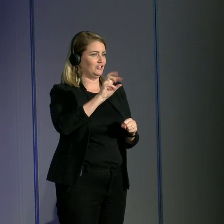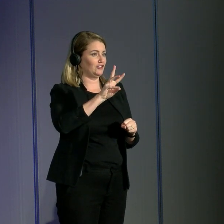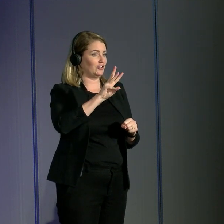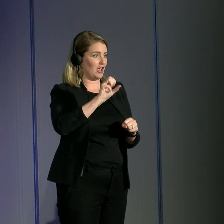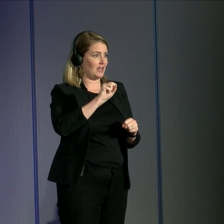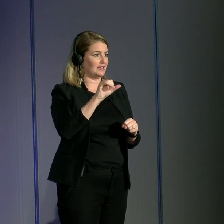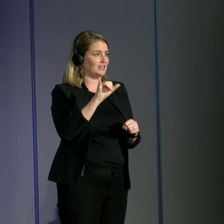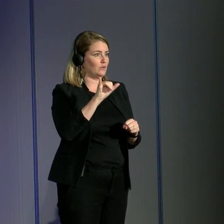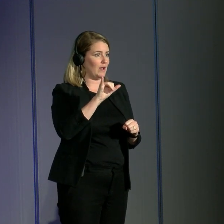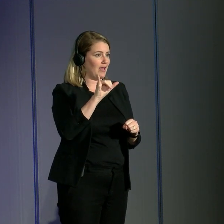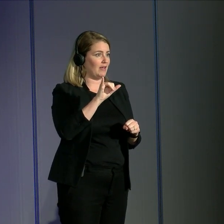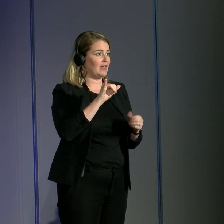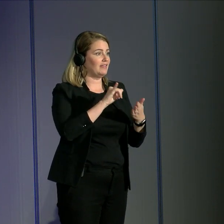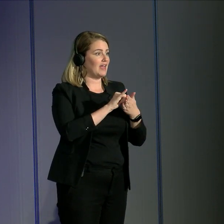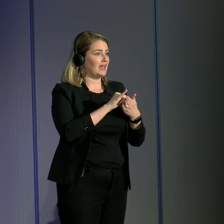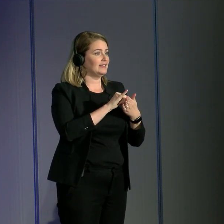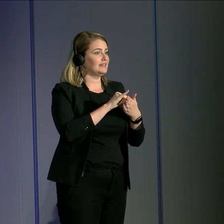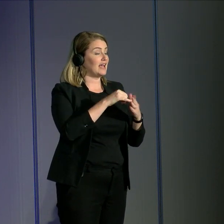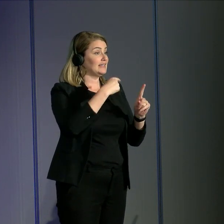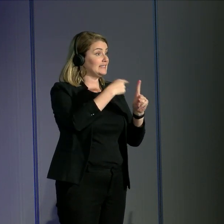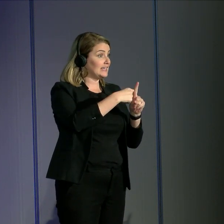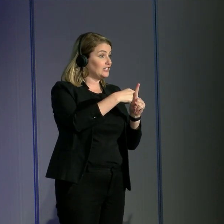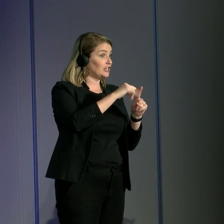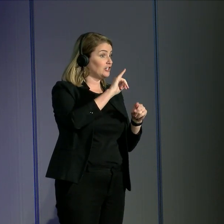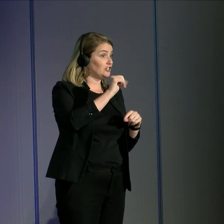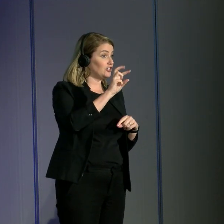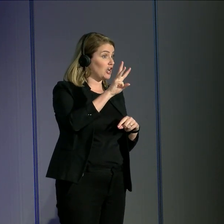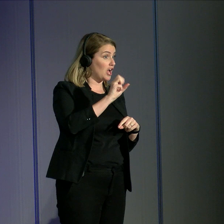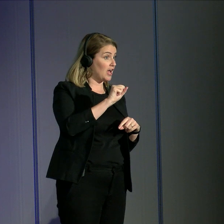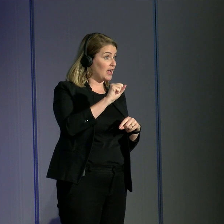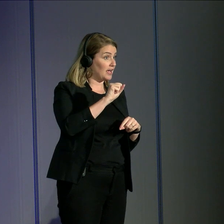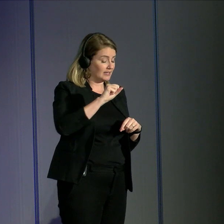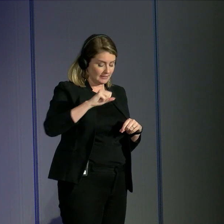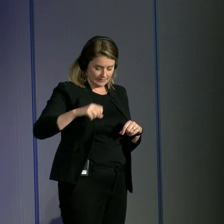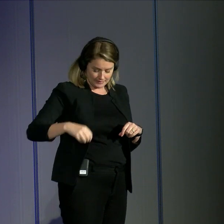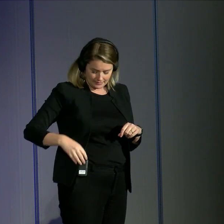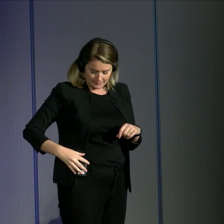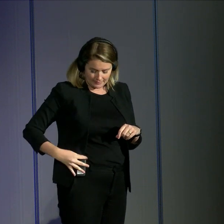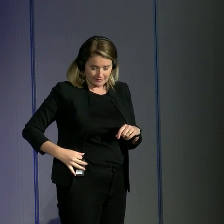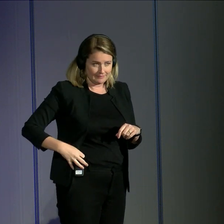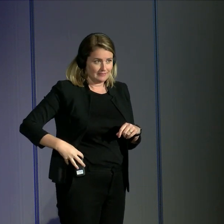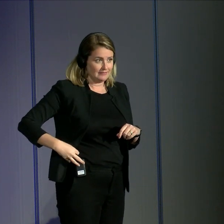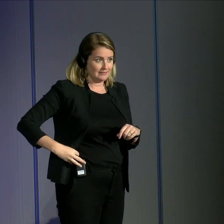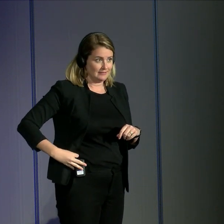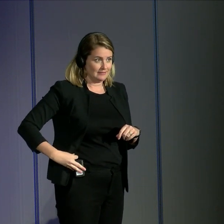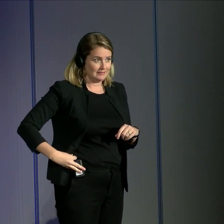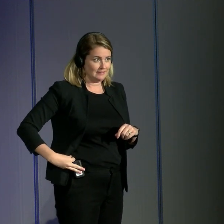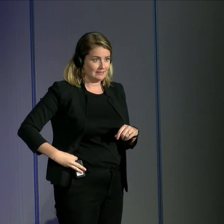actually an addition to JAWS, and when the JAWS user comes to your website, they're monitored